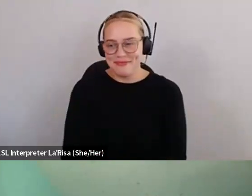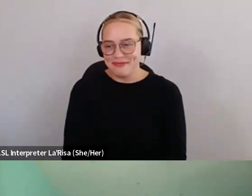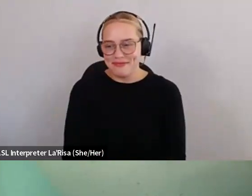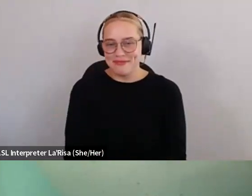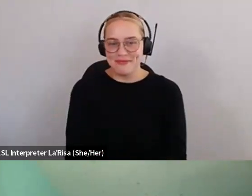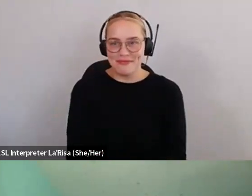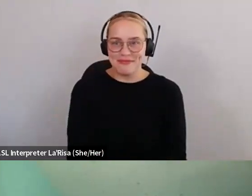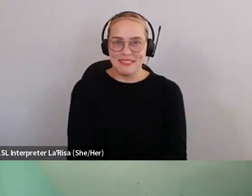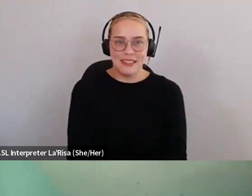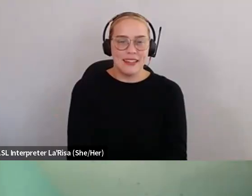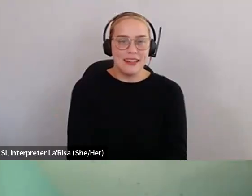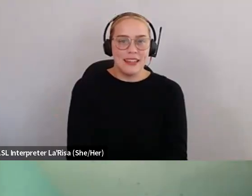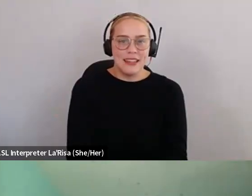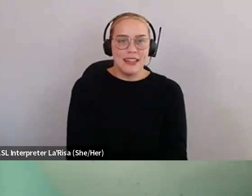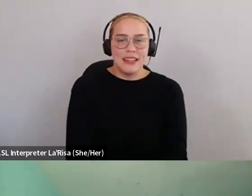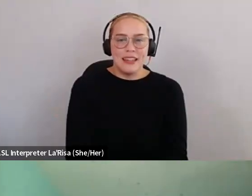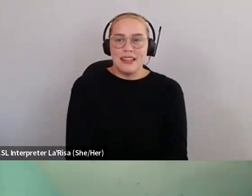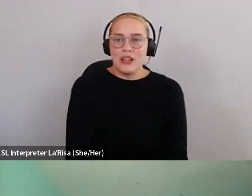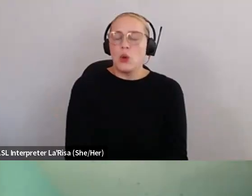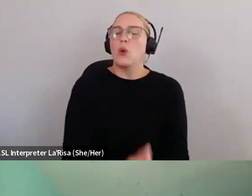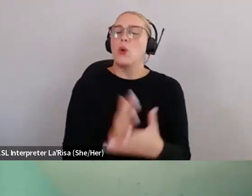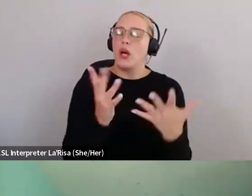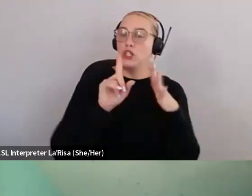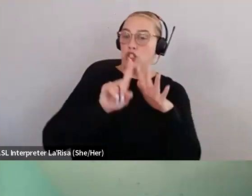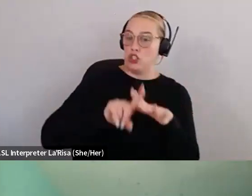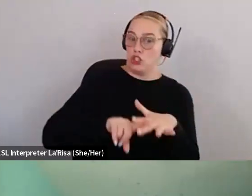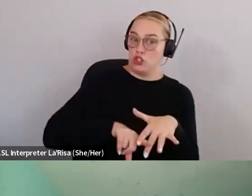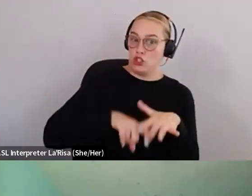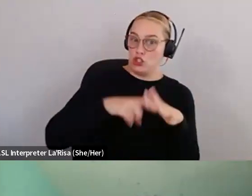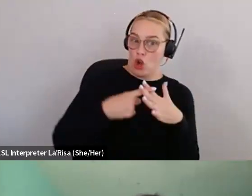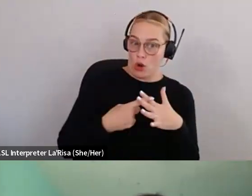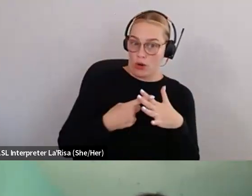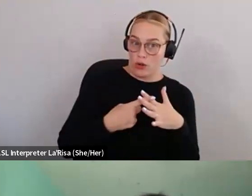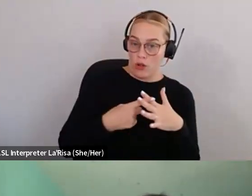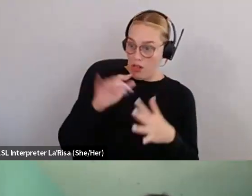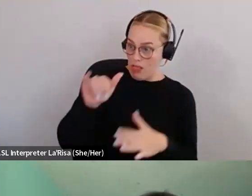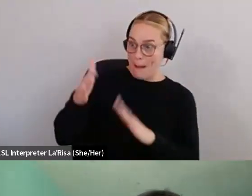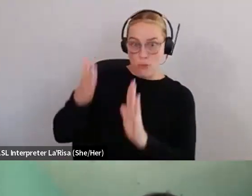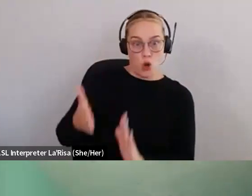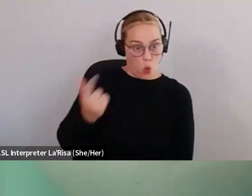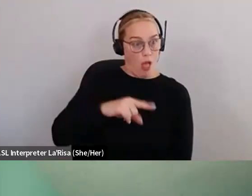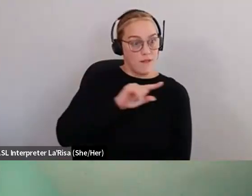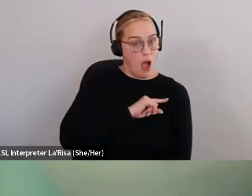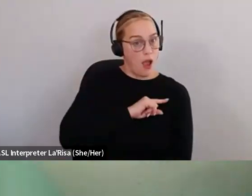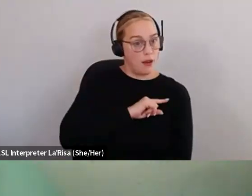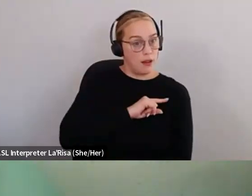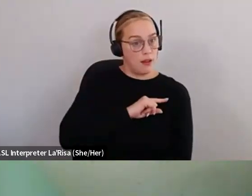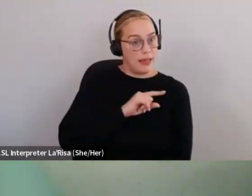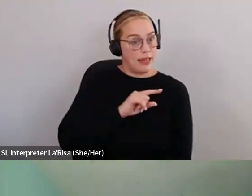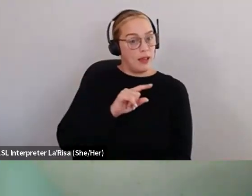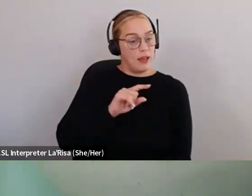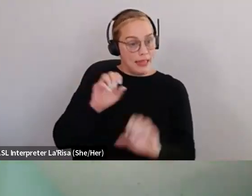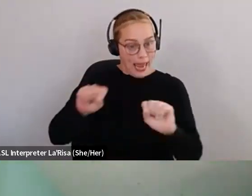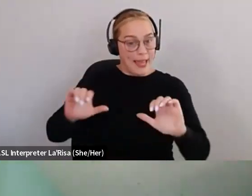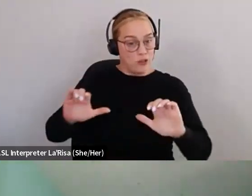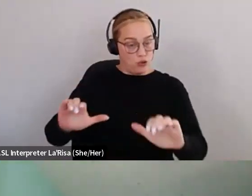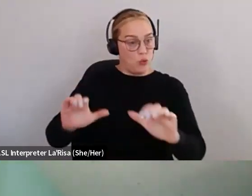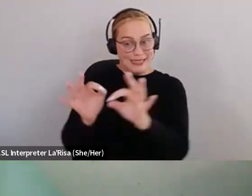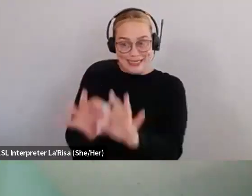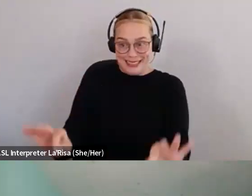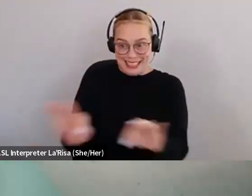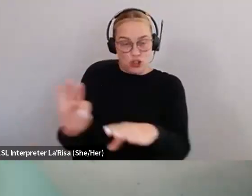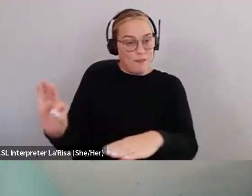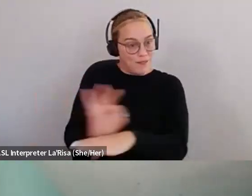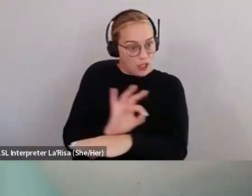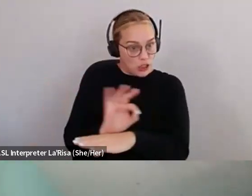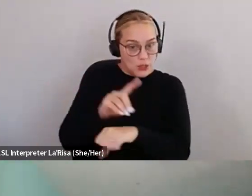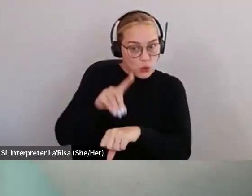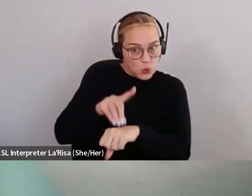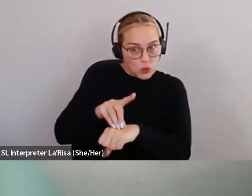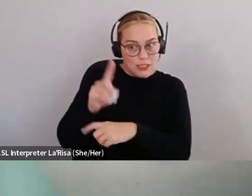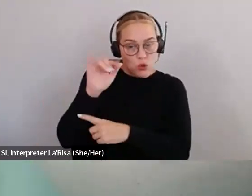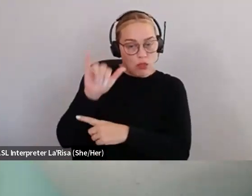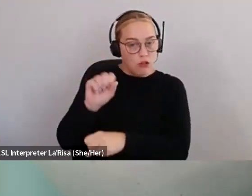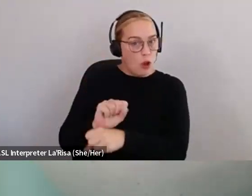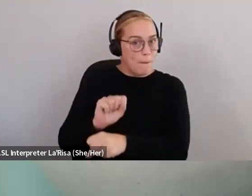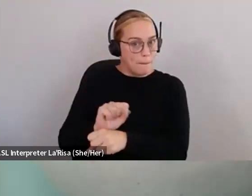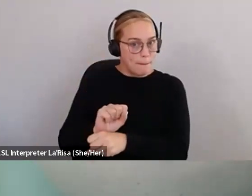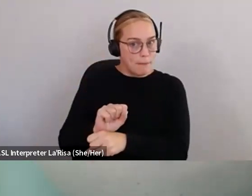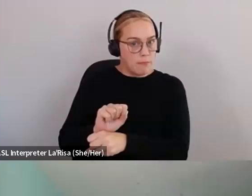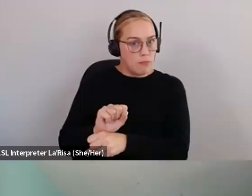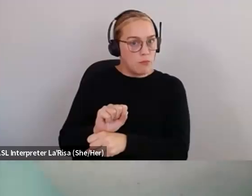raise hand function in Zoom. Let us know what you think.